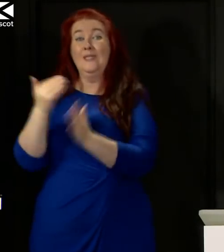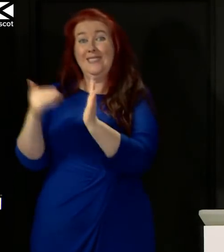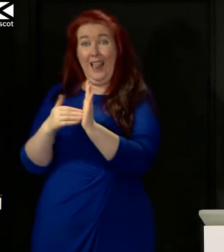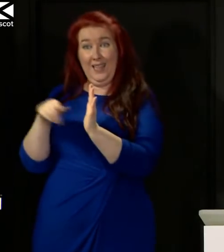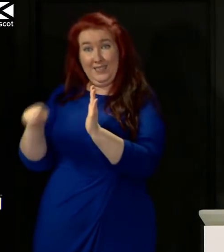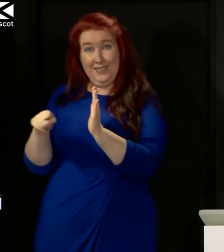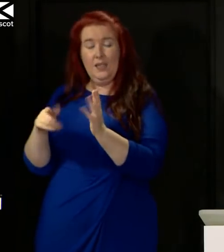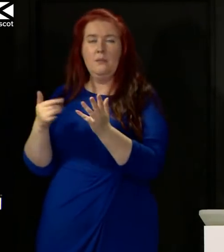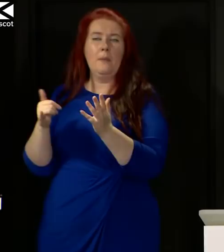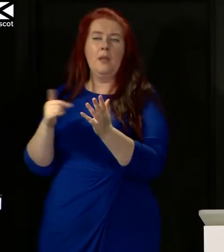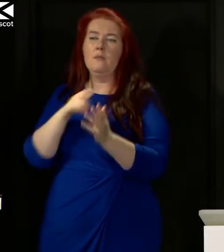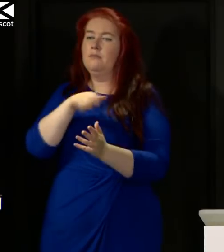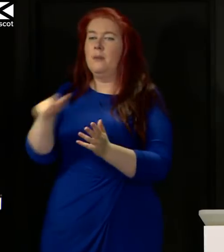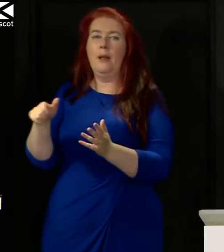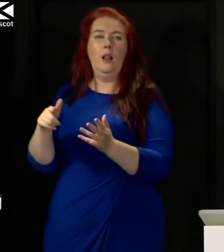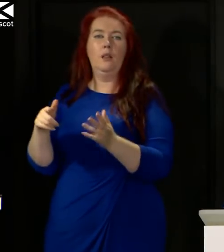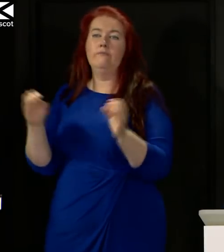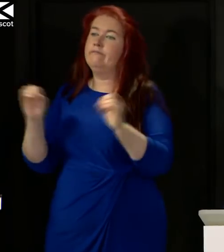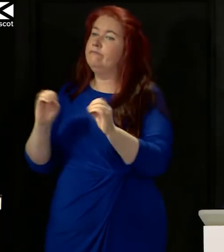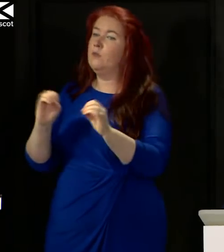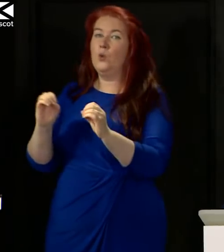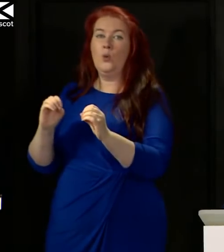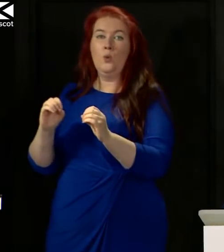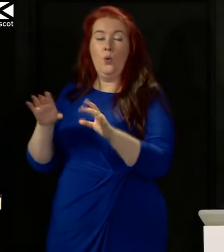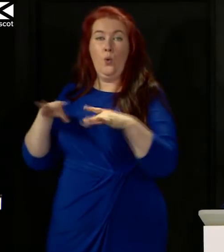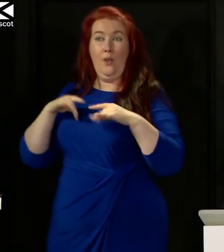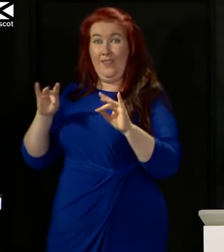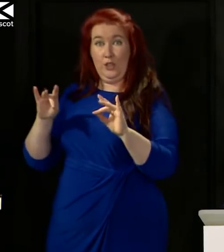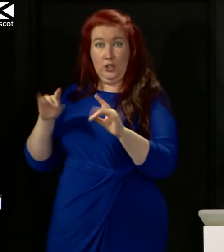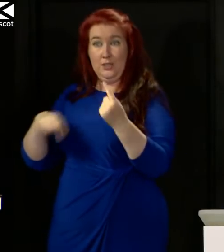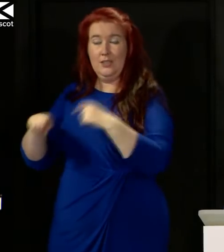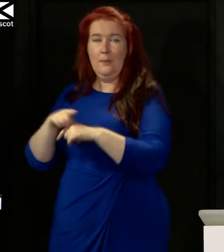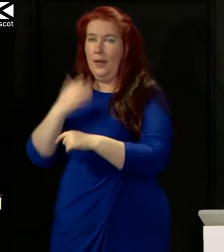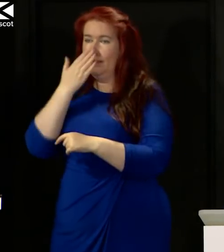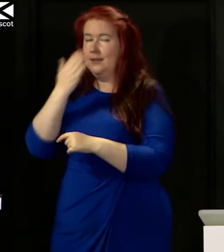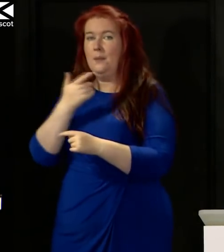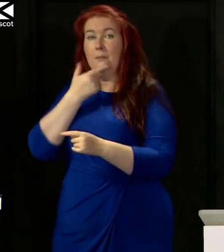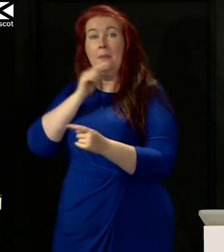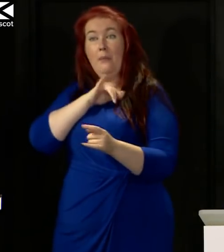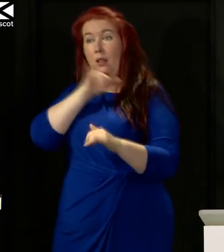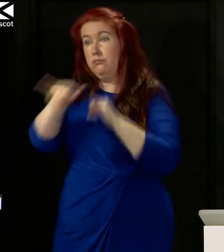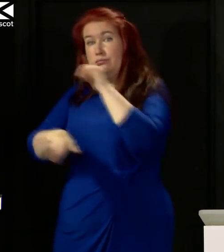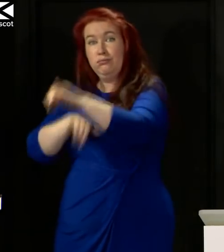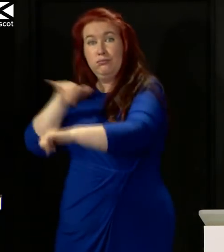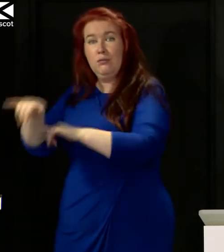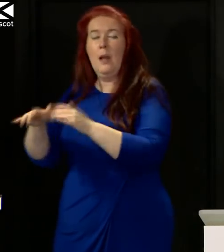after a number of days with no cases, cases are being identified there. Now these are